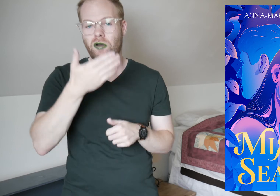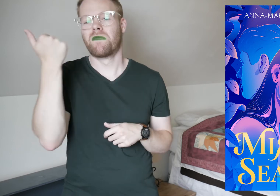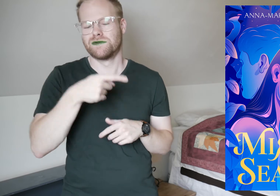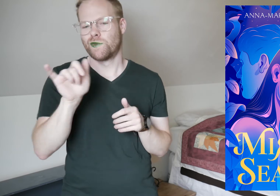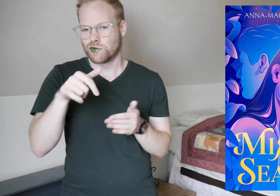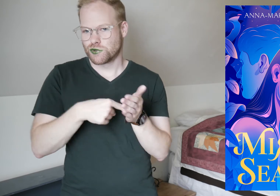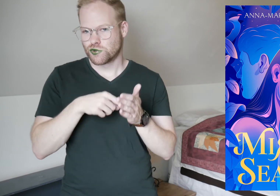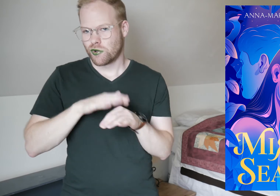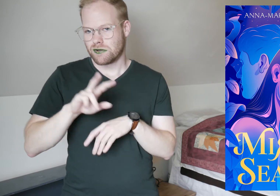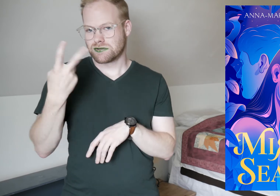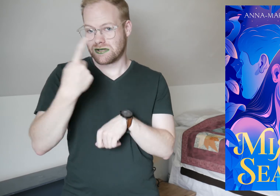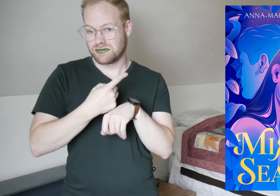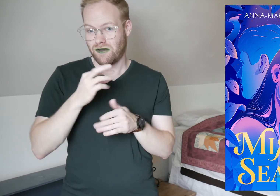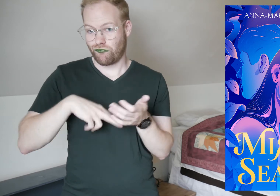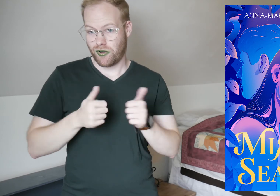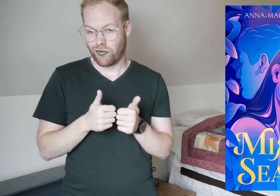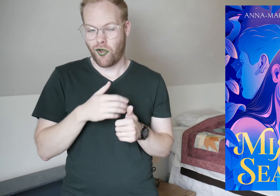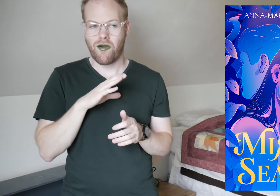because it’s also due on the second day of the readathon